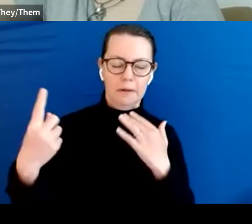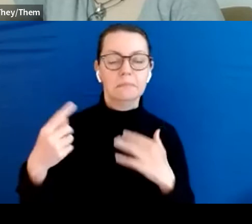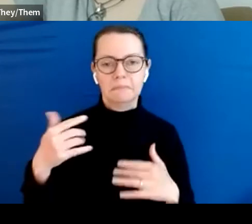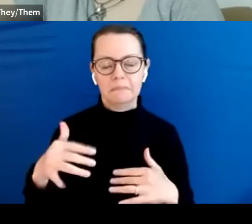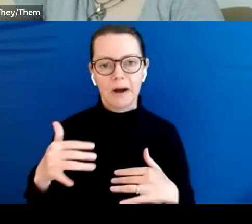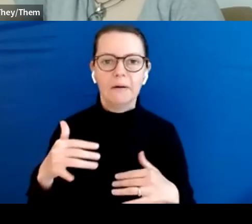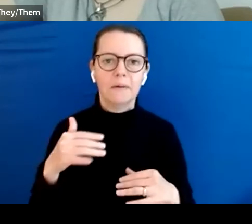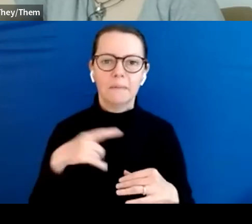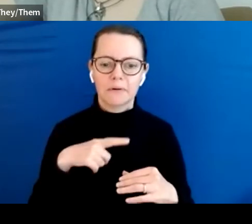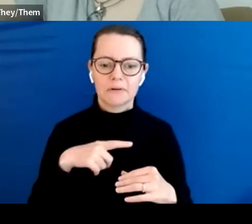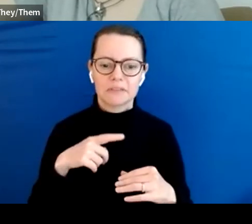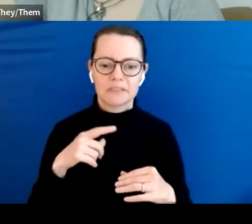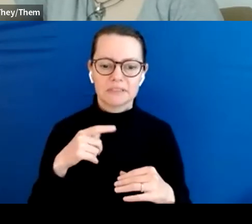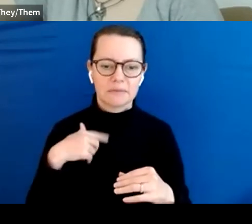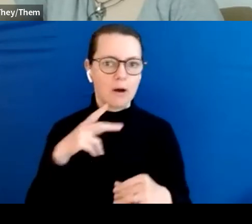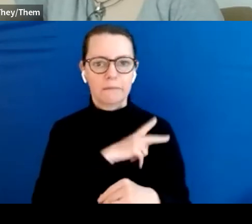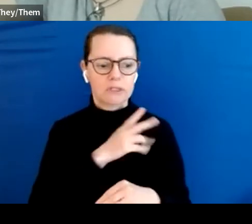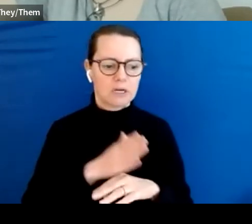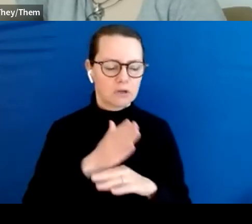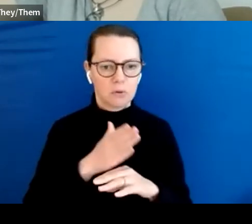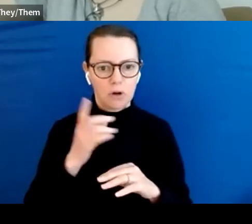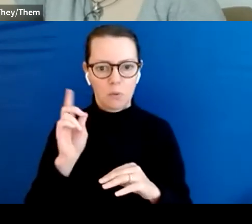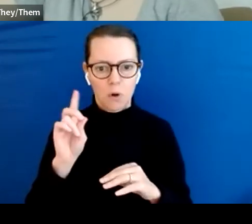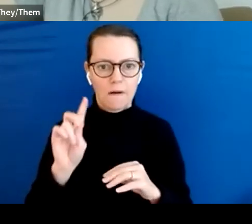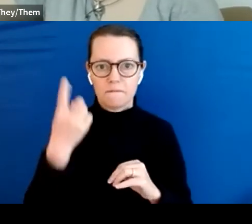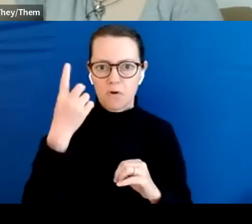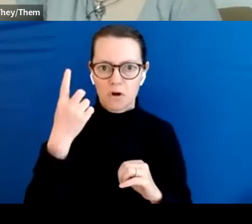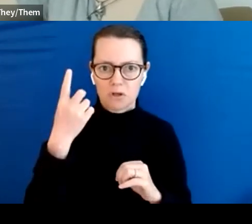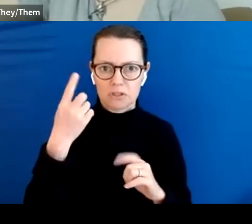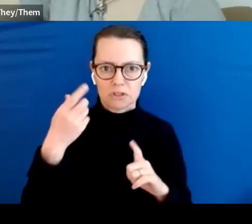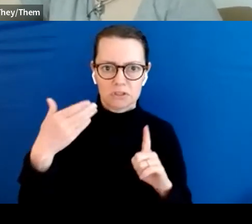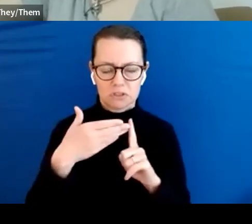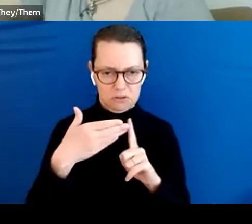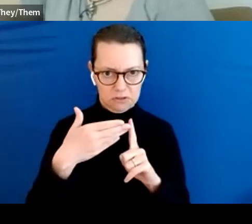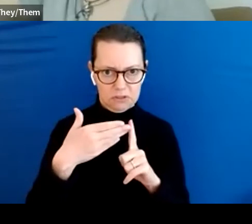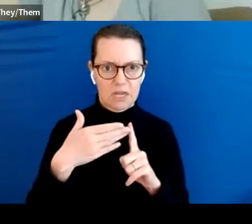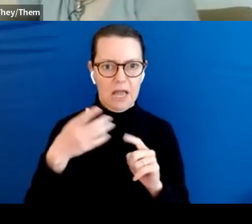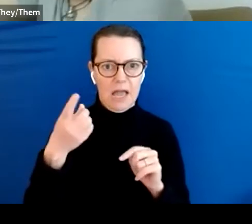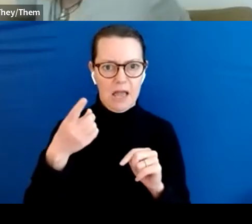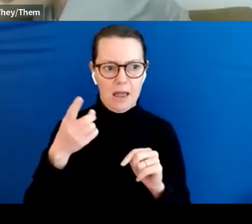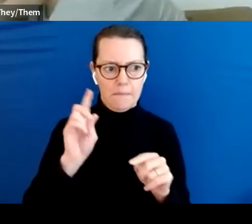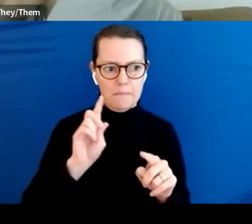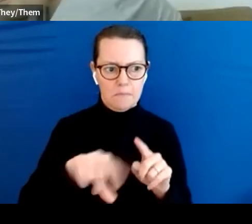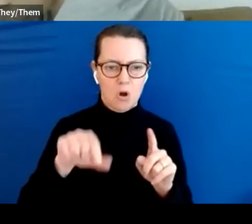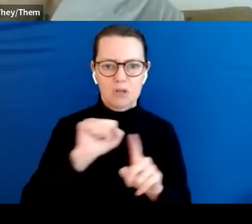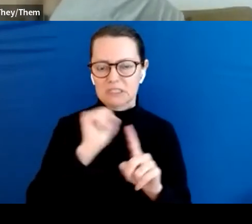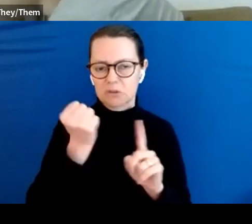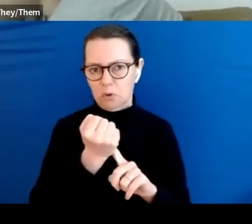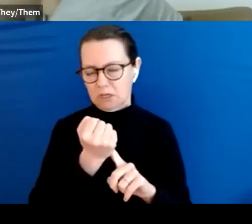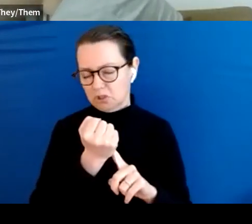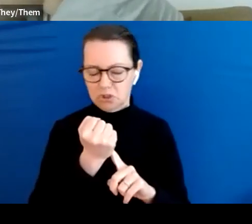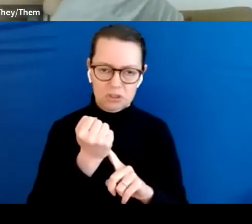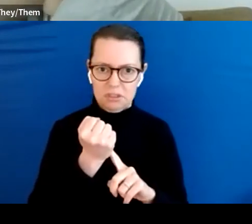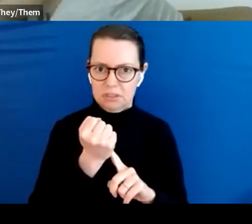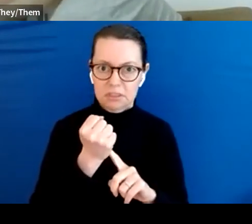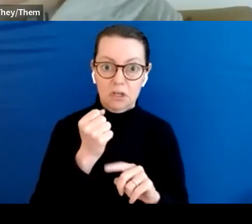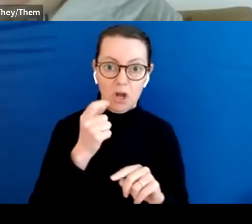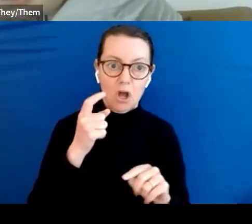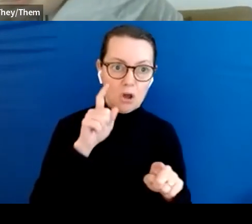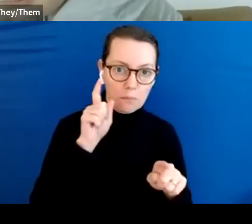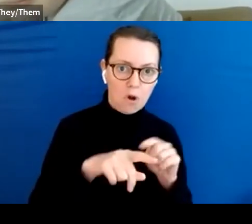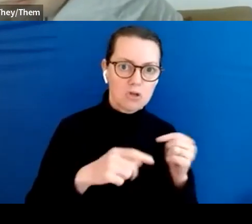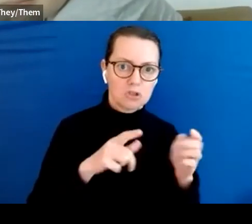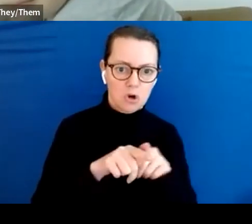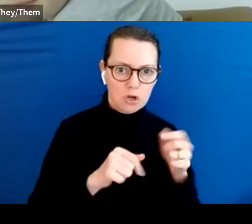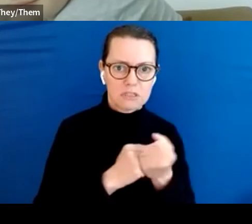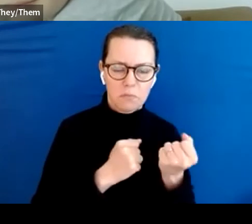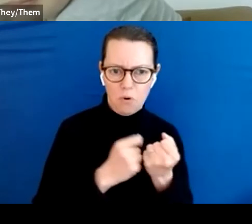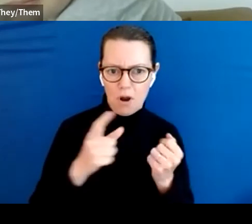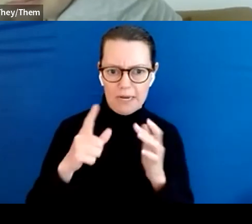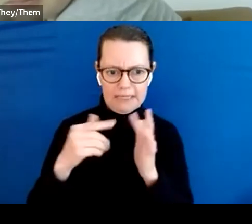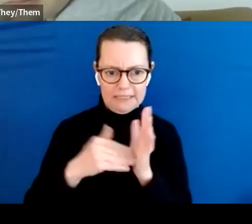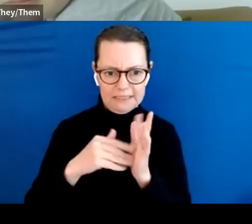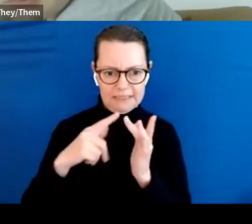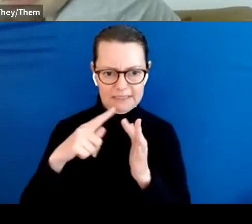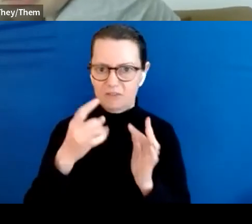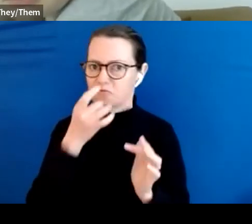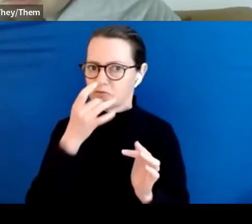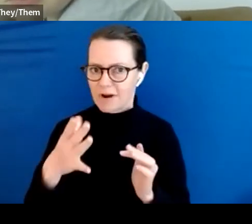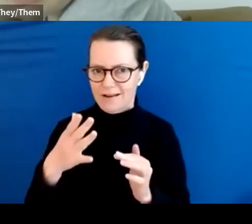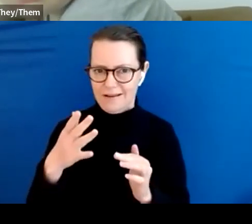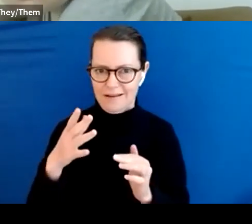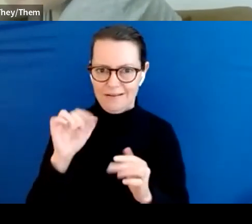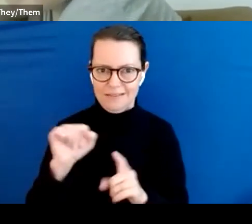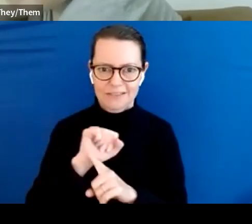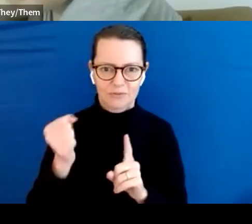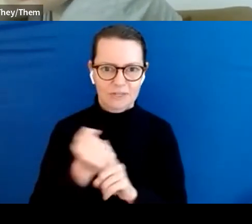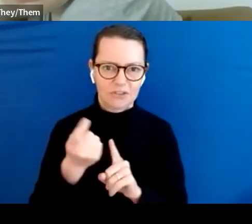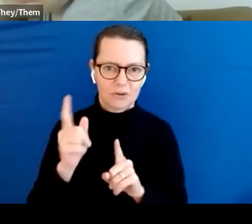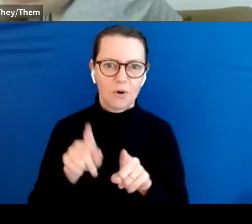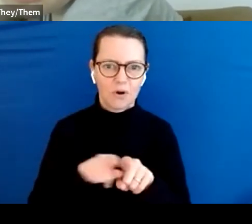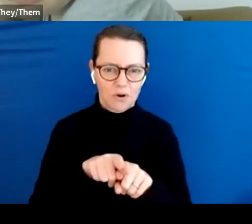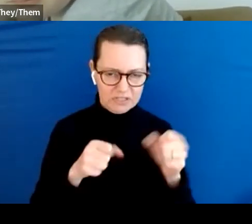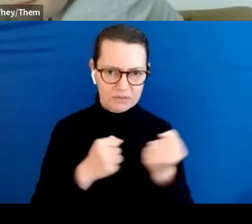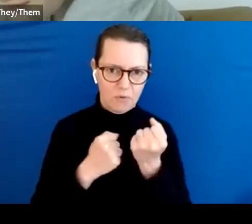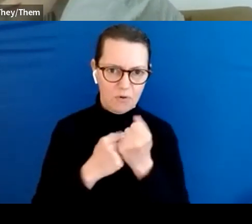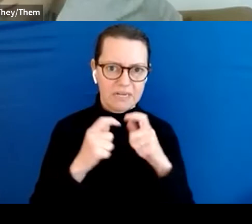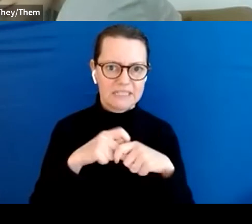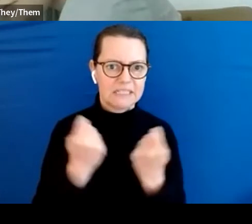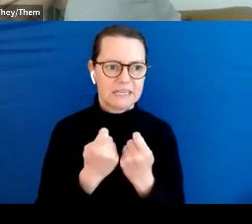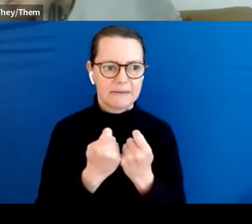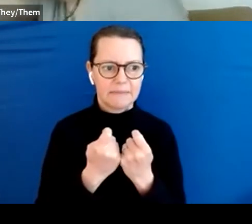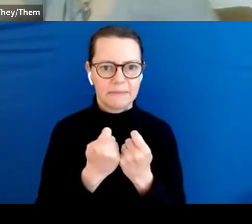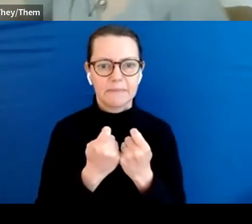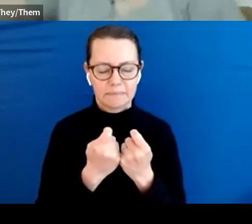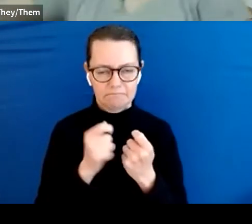Yeah, I'm just kind of yeah cuz, obviously this is my professional hat coming on the first kind of go to for me and I think in most circumstances because easy's is a very rare circumstance is you learning supporting because the Linux support team the